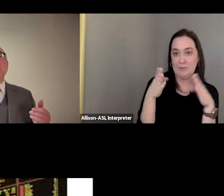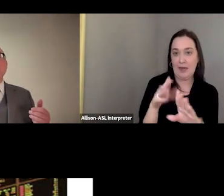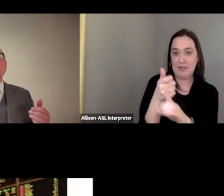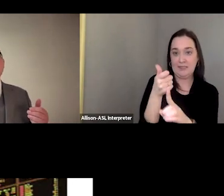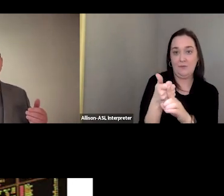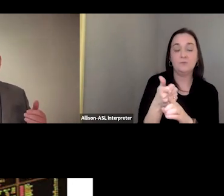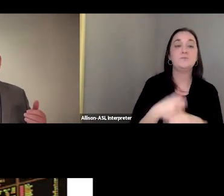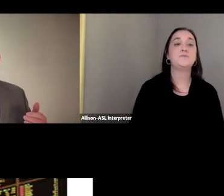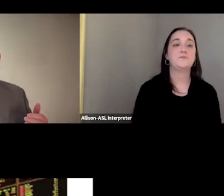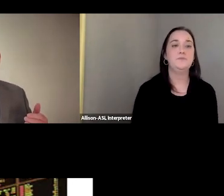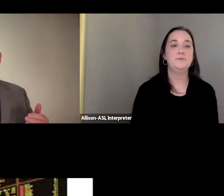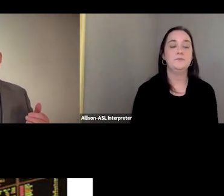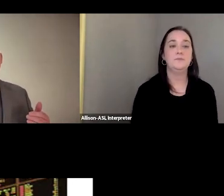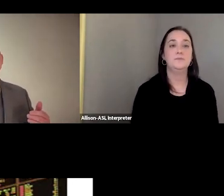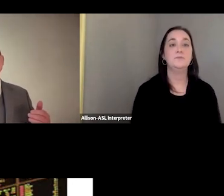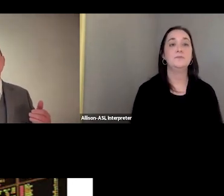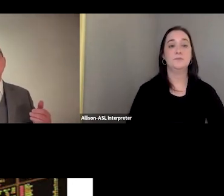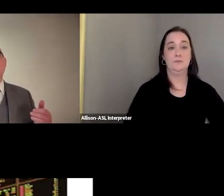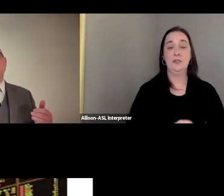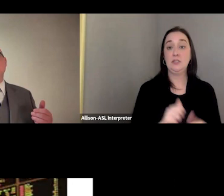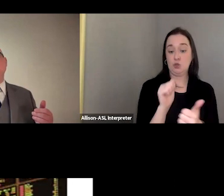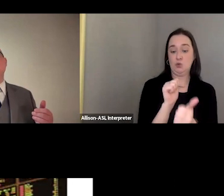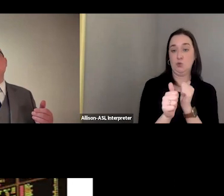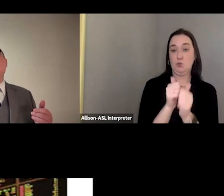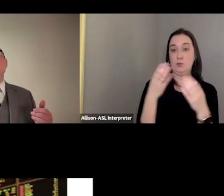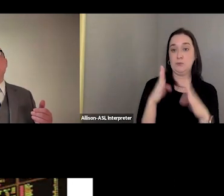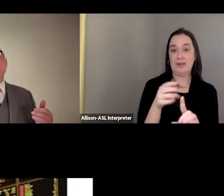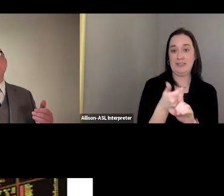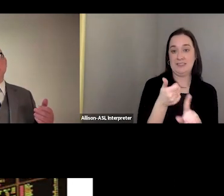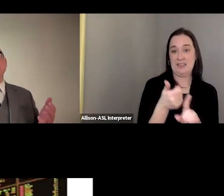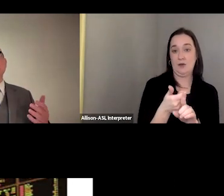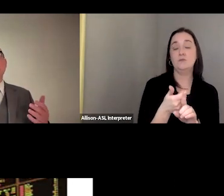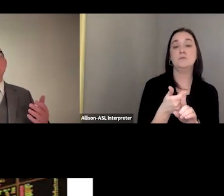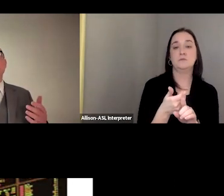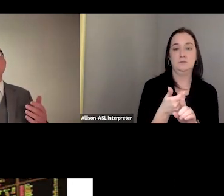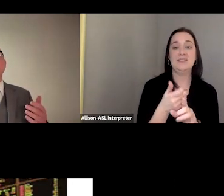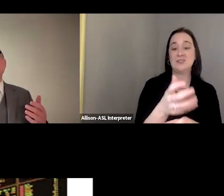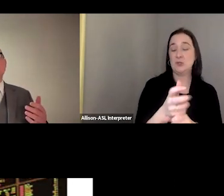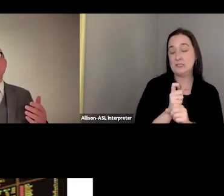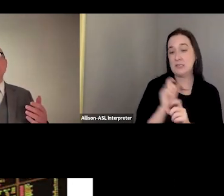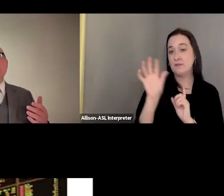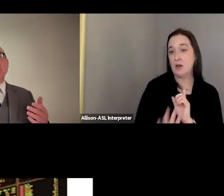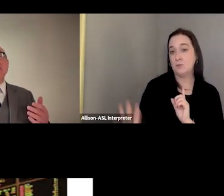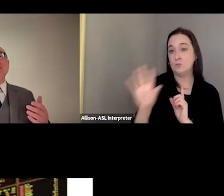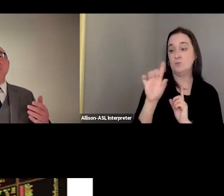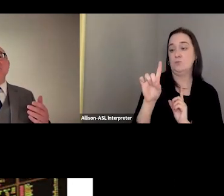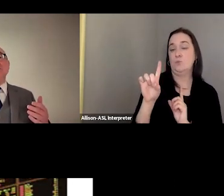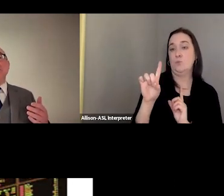So sports wagering near has nearly spent about 100 or has received about $120 billion in the U.S.